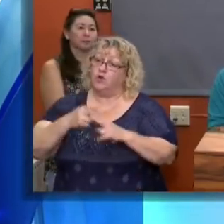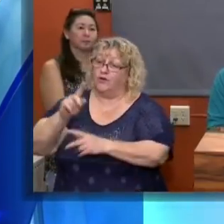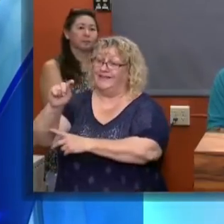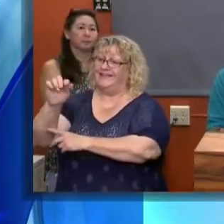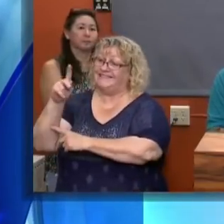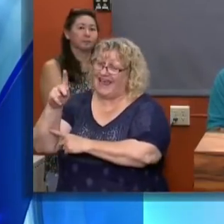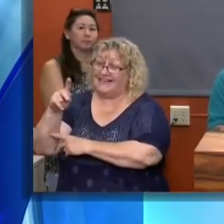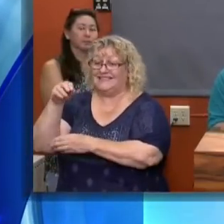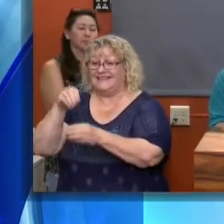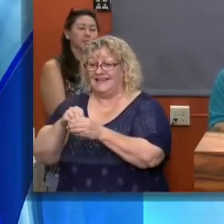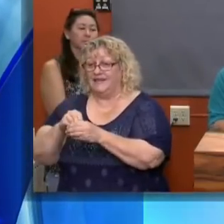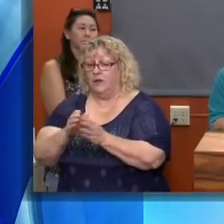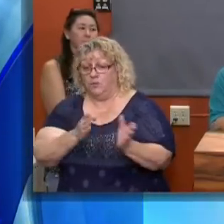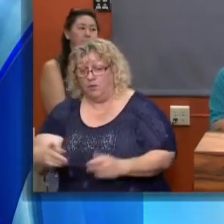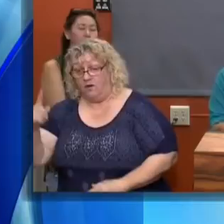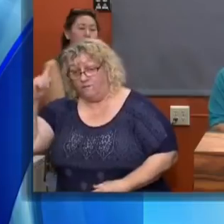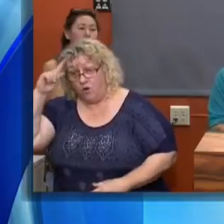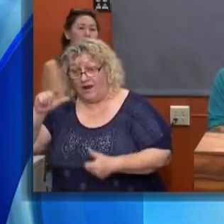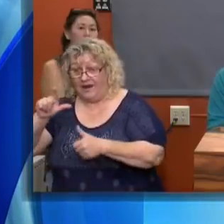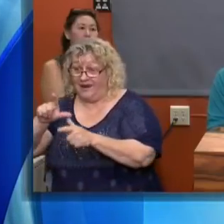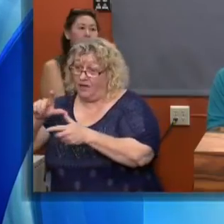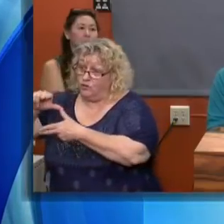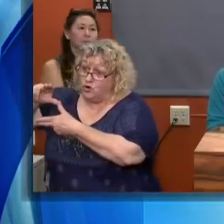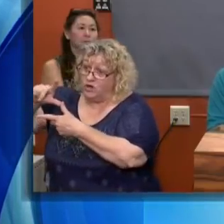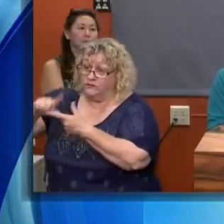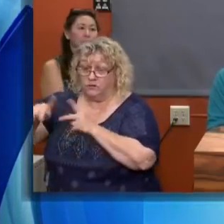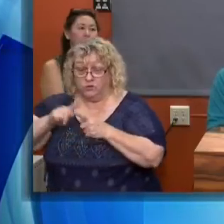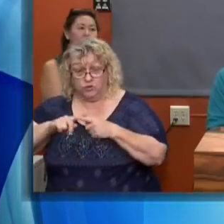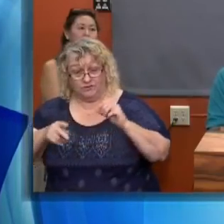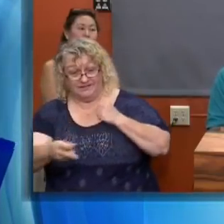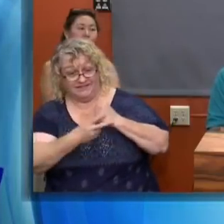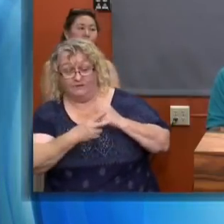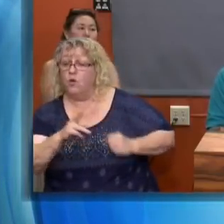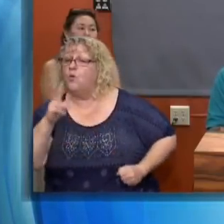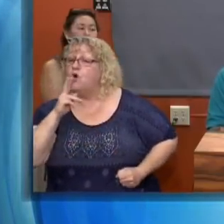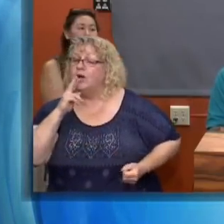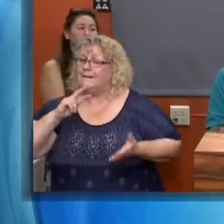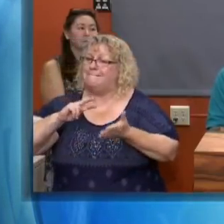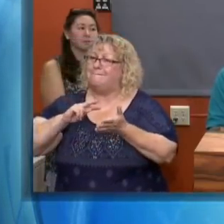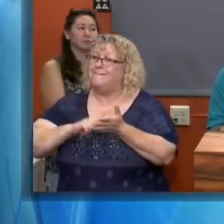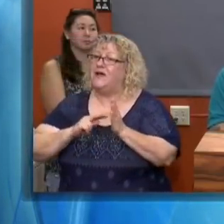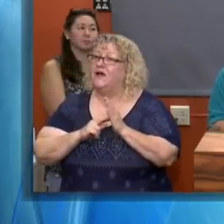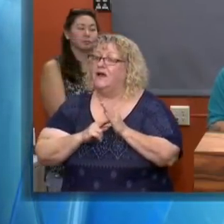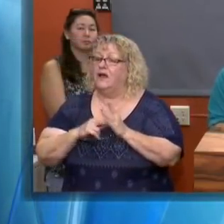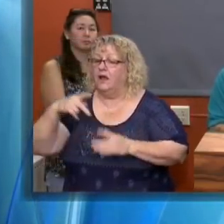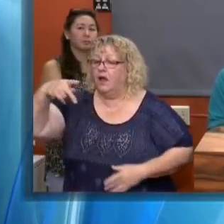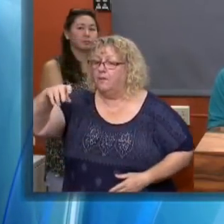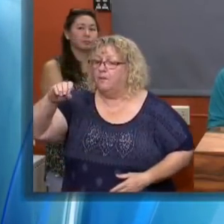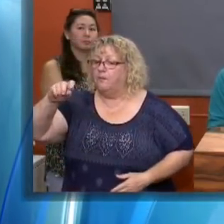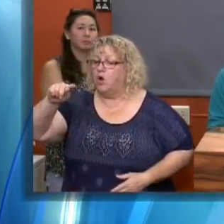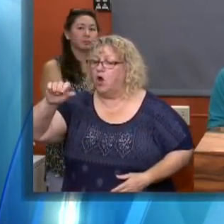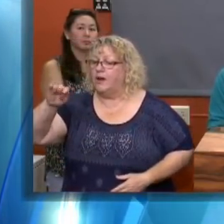PIPES, TO OUR CUSTOMERS. TANKS THAT WE TALK ABOUT